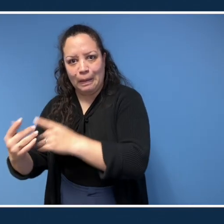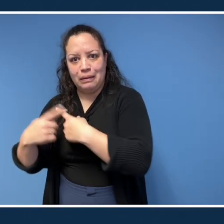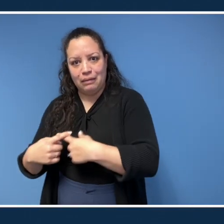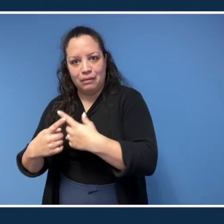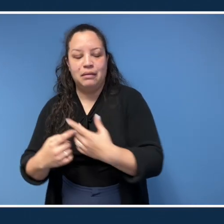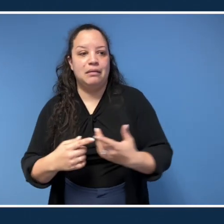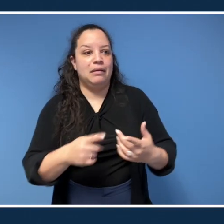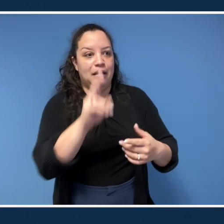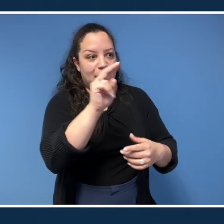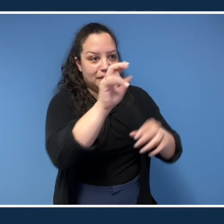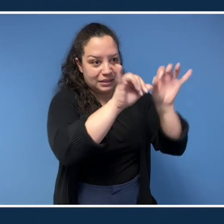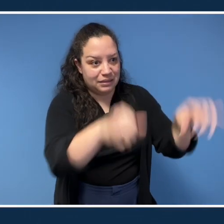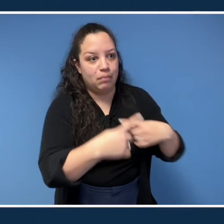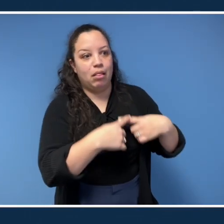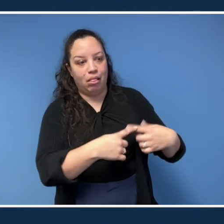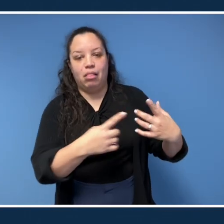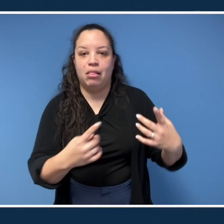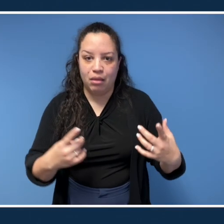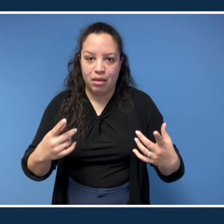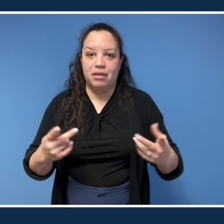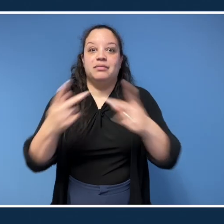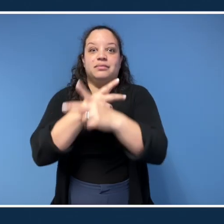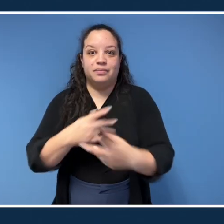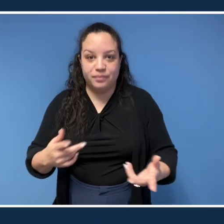And oftentimes I've heard also too, like it's my role is also it's the